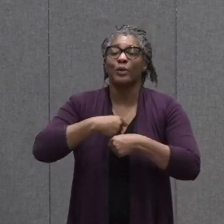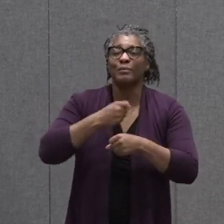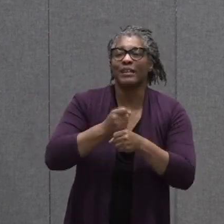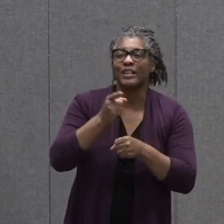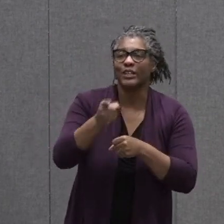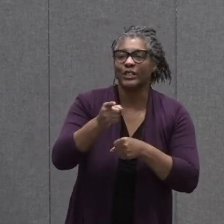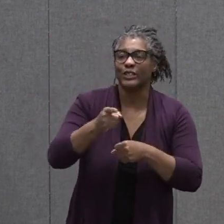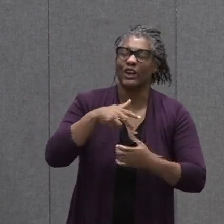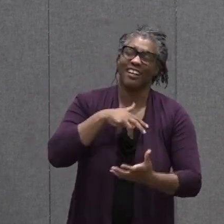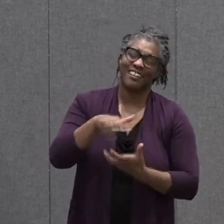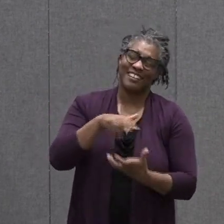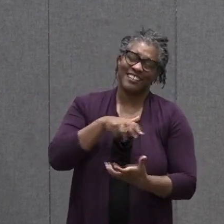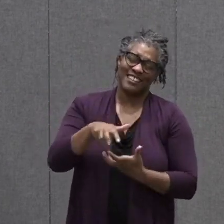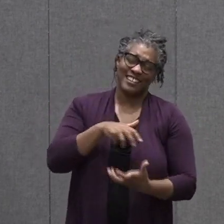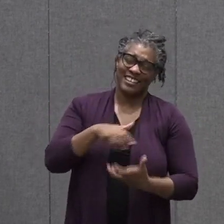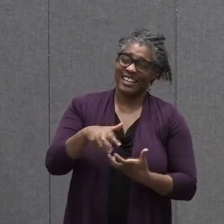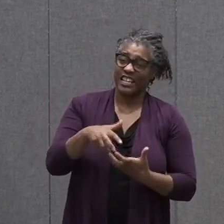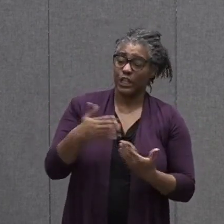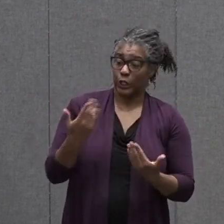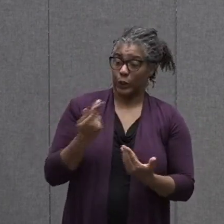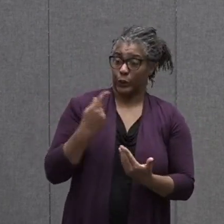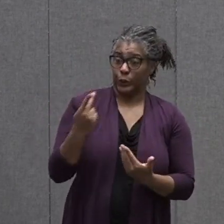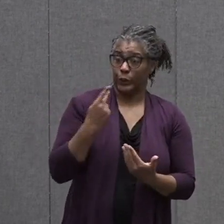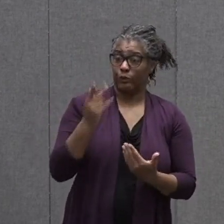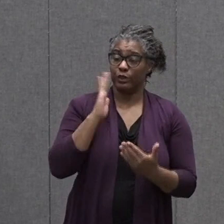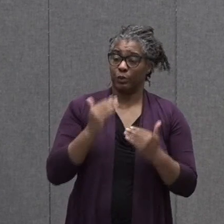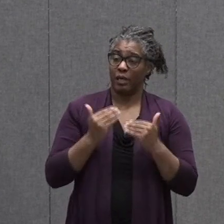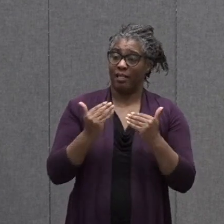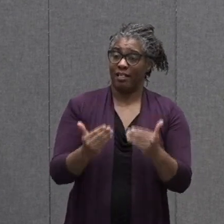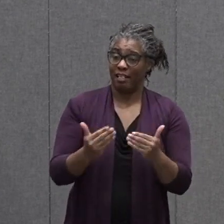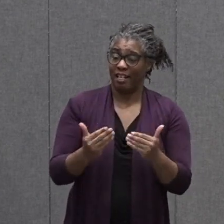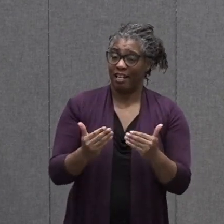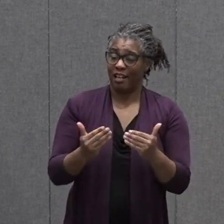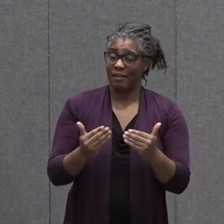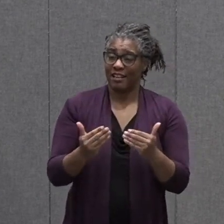And we'll go together like Peanut Butter and Cupcake."